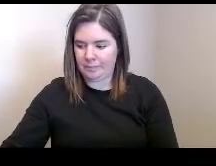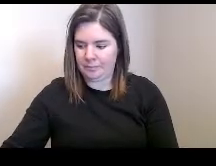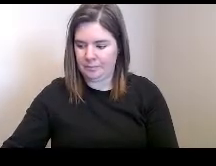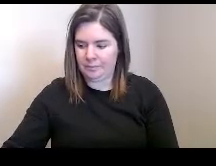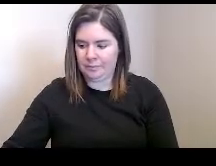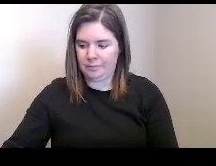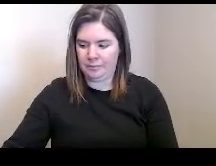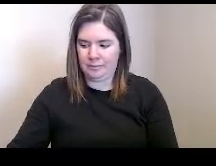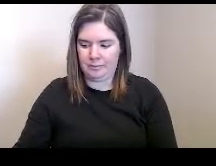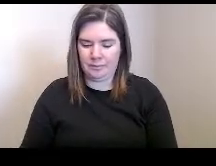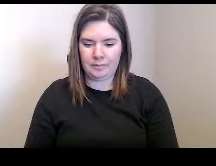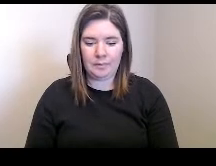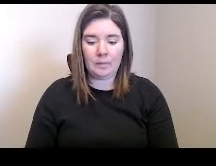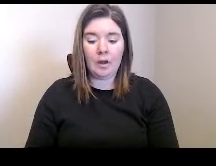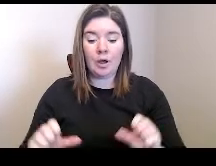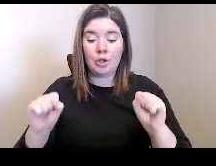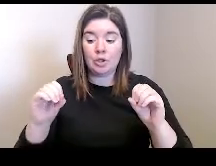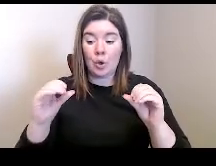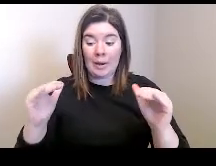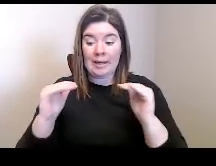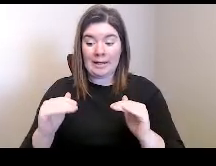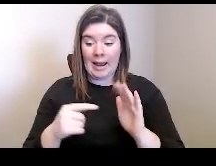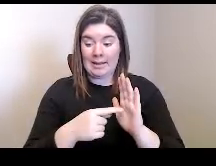So in this next demo I'm going to show you how we